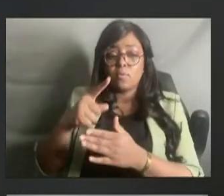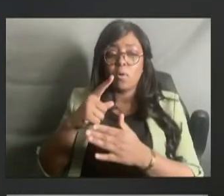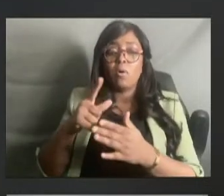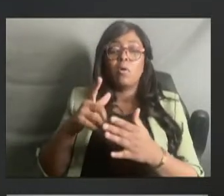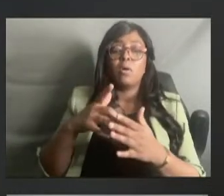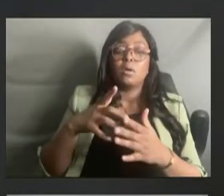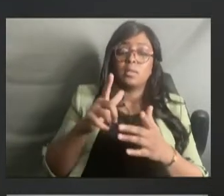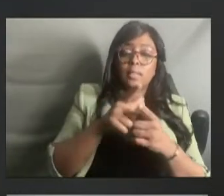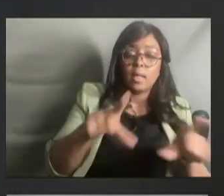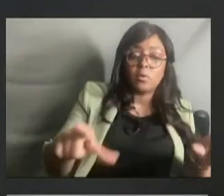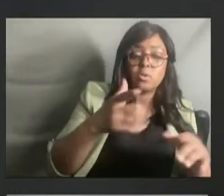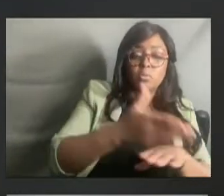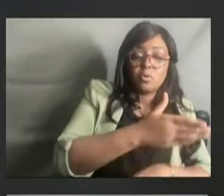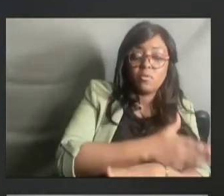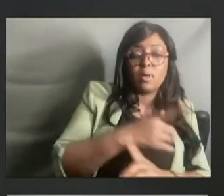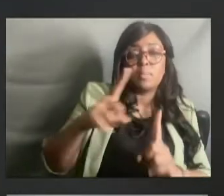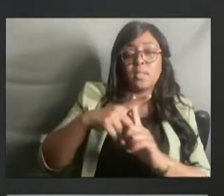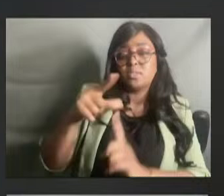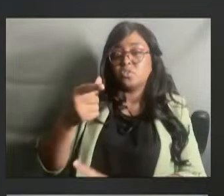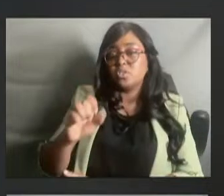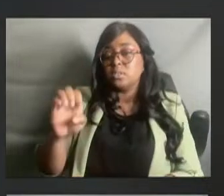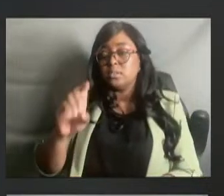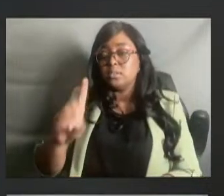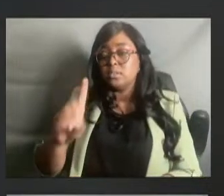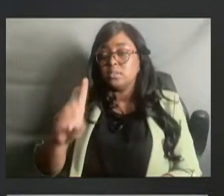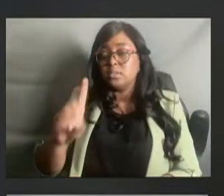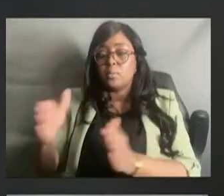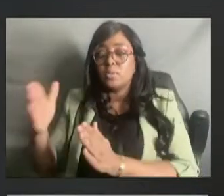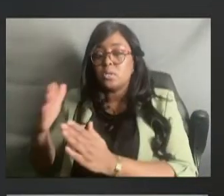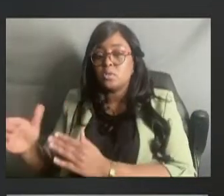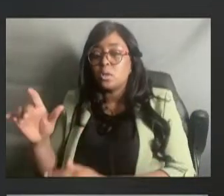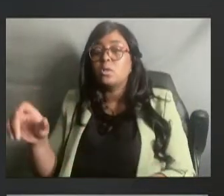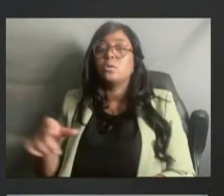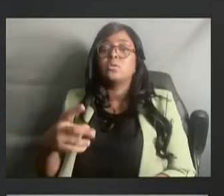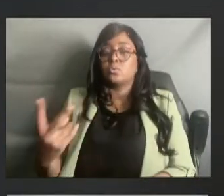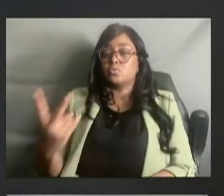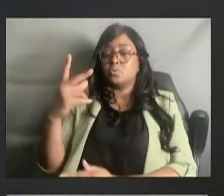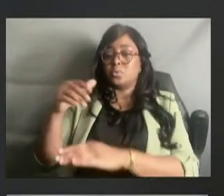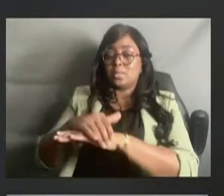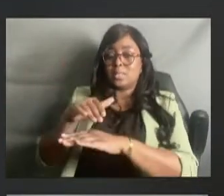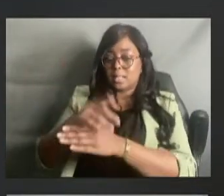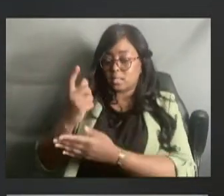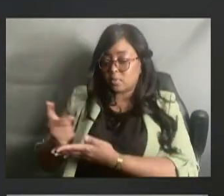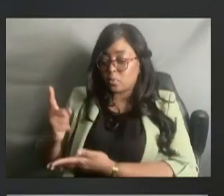opportunity for language improvement, as well as GED